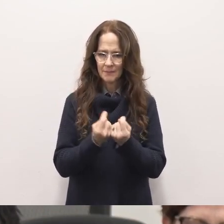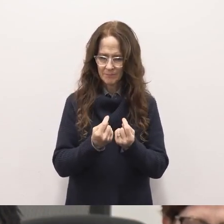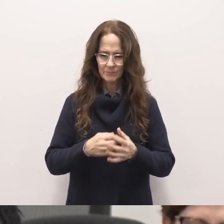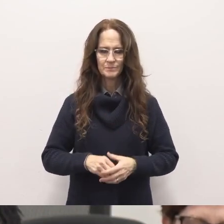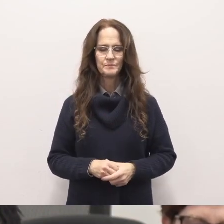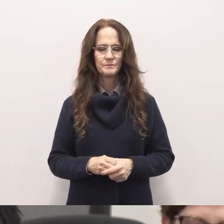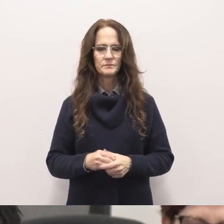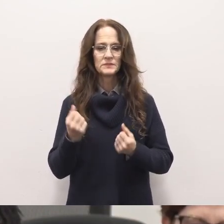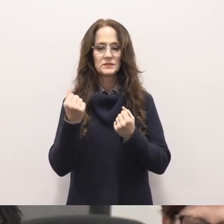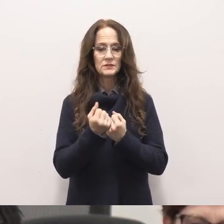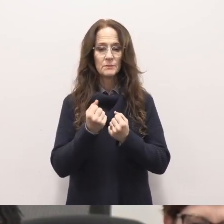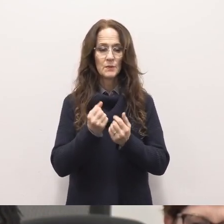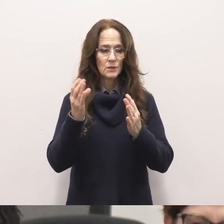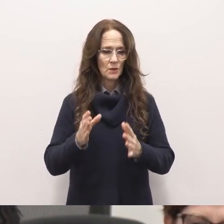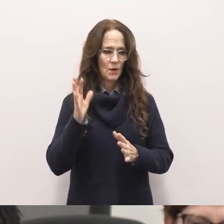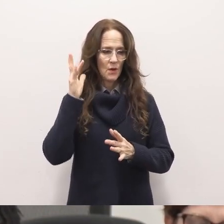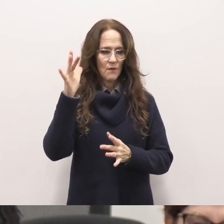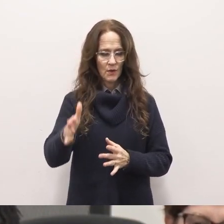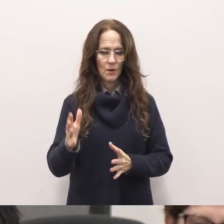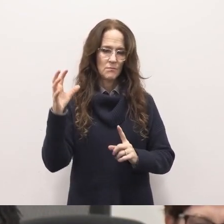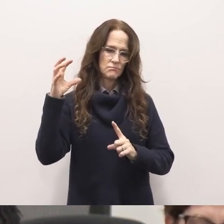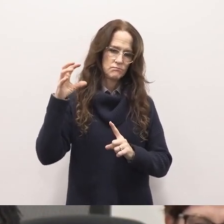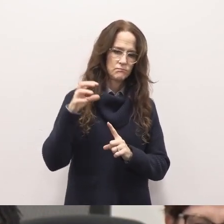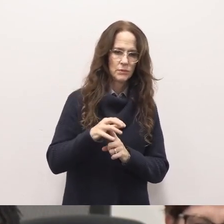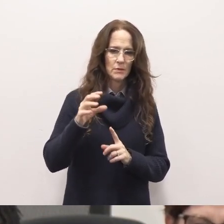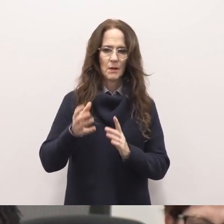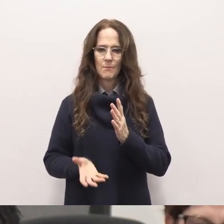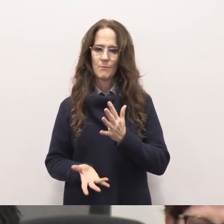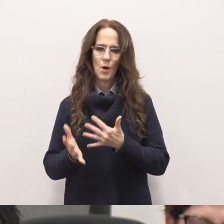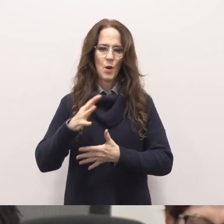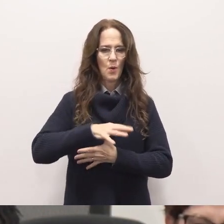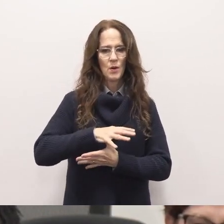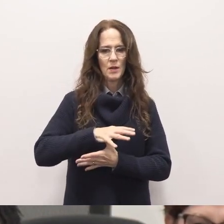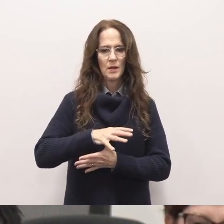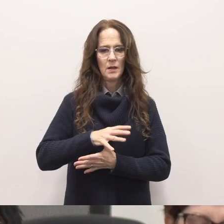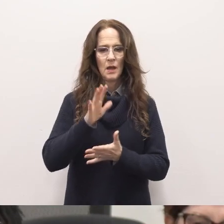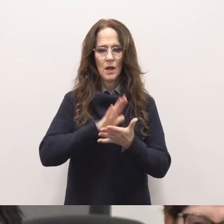Supporting students' future remain a top priority here at Millikan. Our college and career center provides